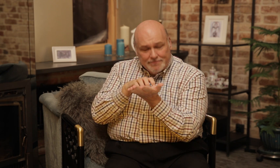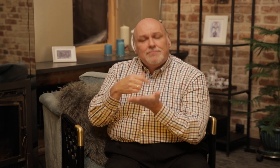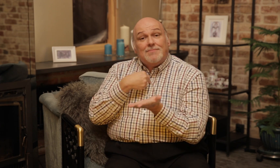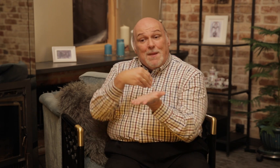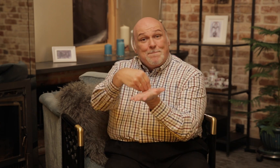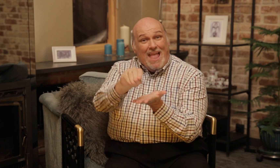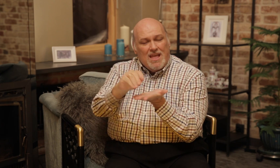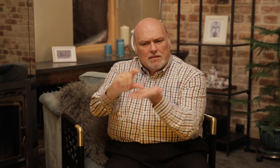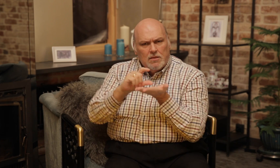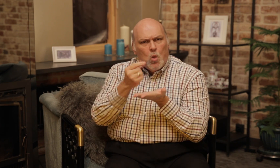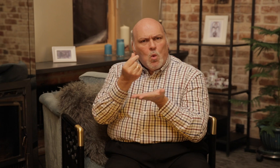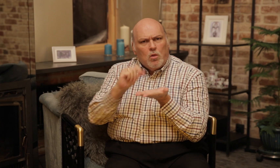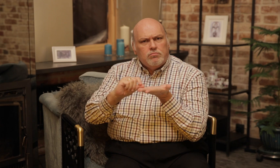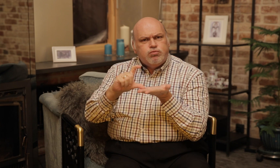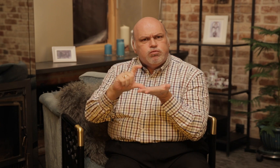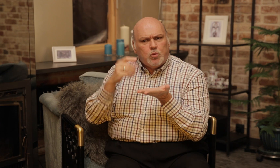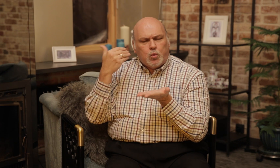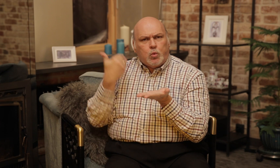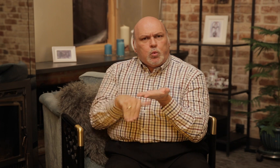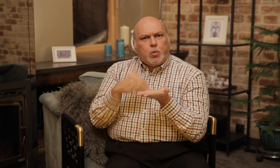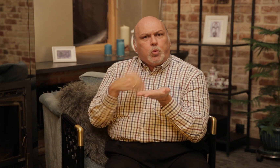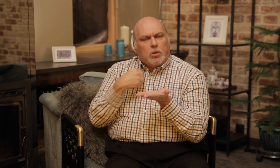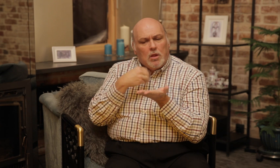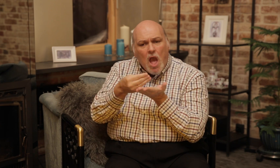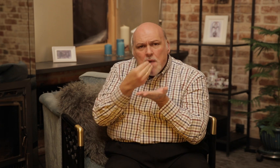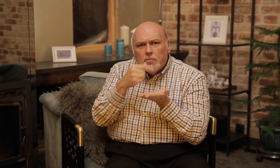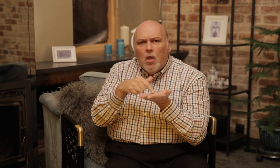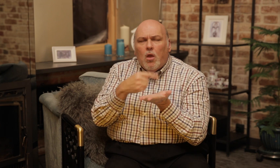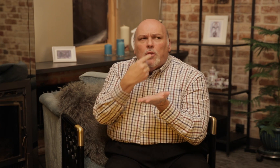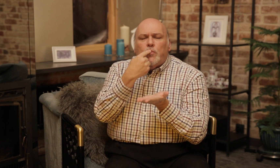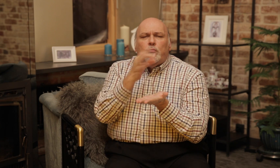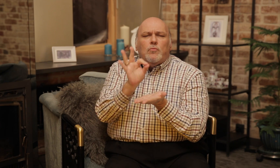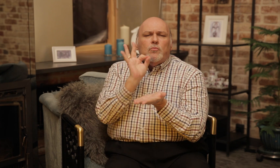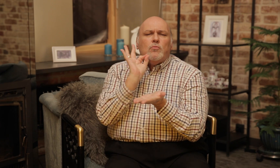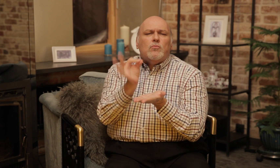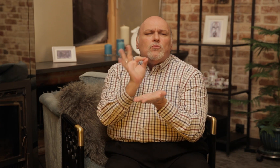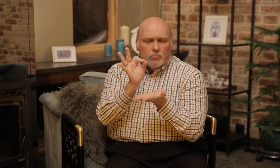I bought some. It was quite expensive but very delicious.